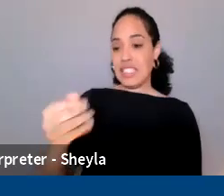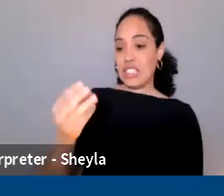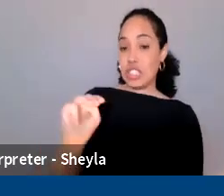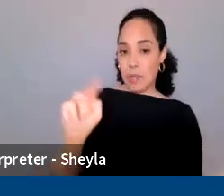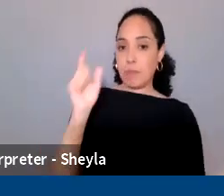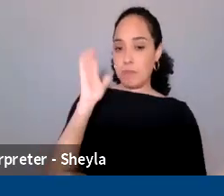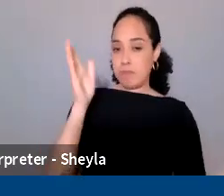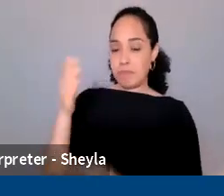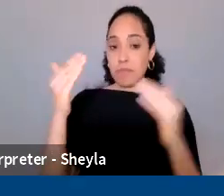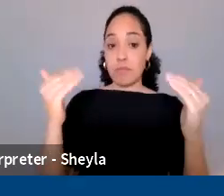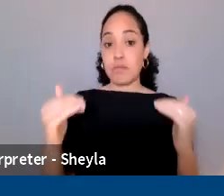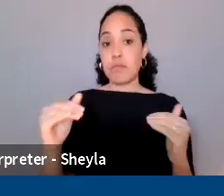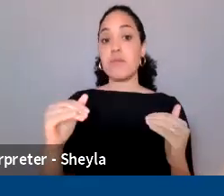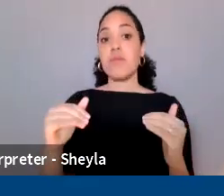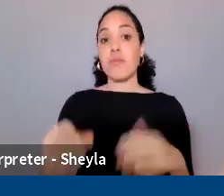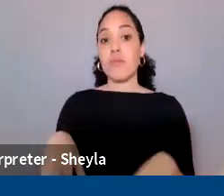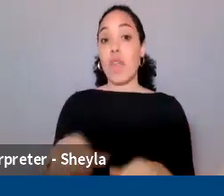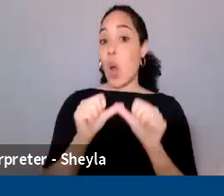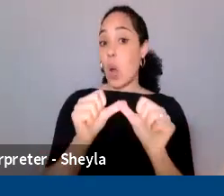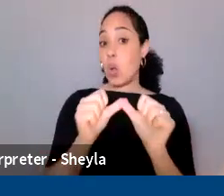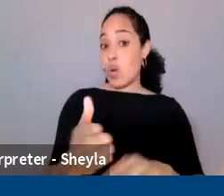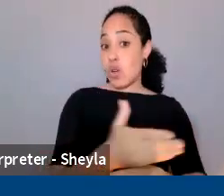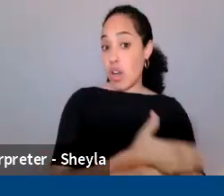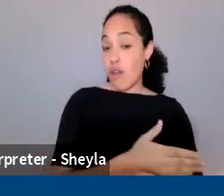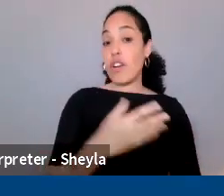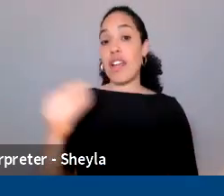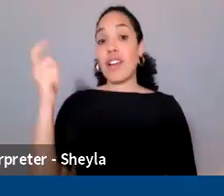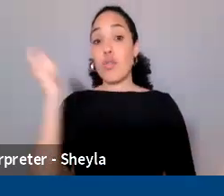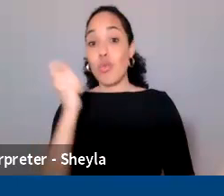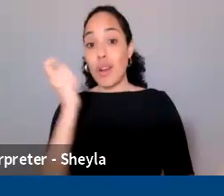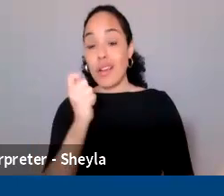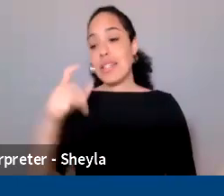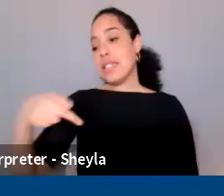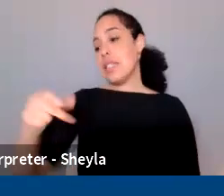speaking on ongoing recovery and grants we have Patricia Gavelda the mitigation section planning